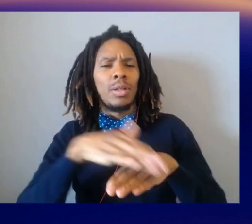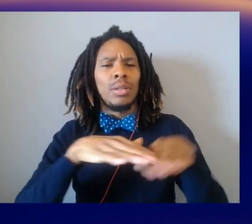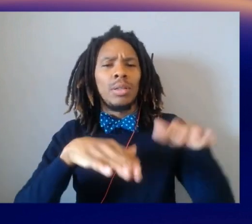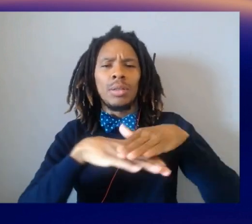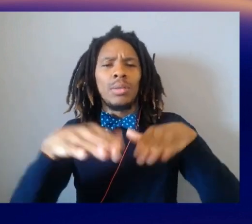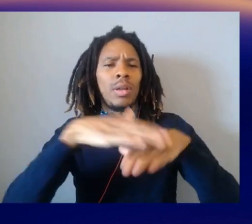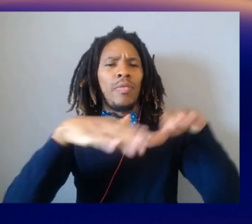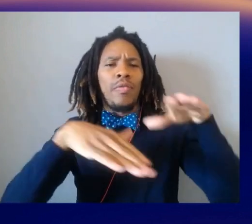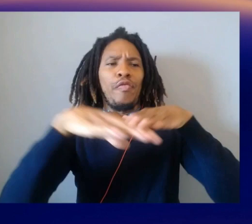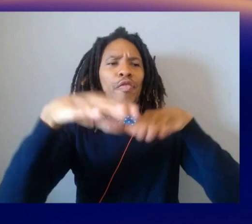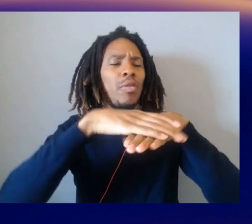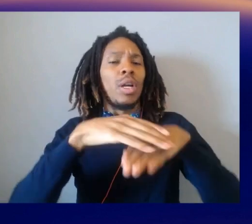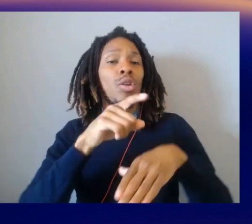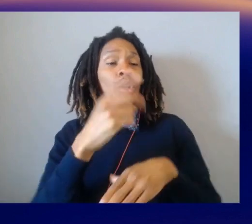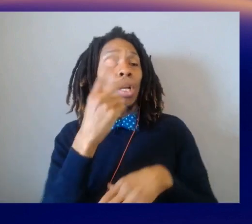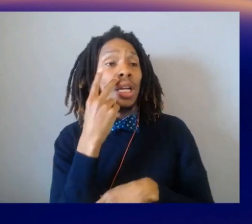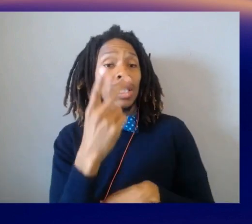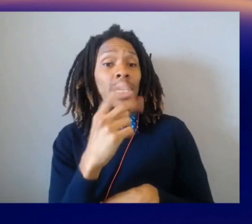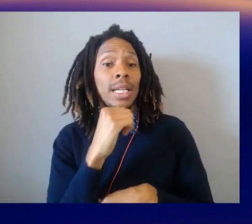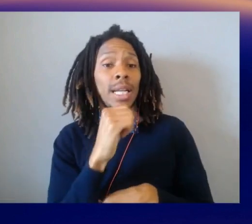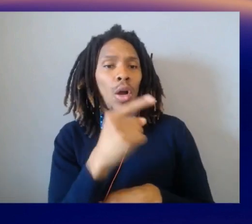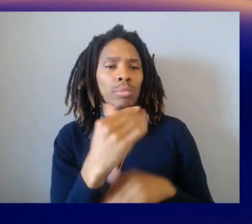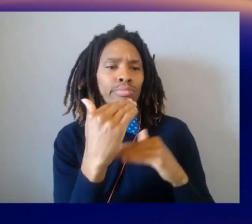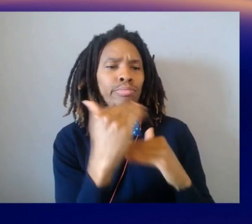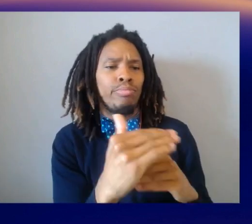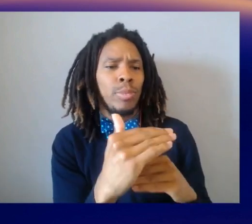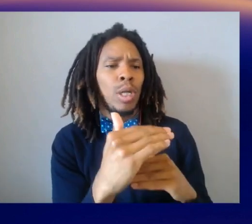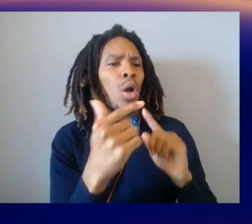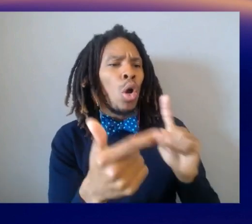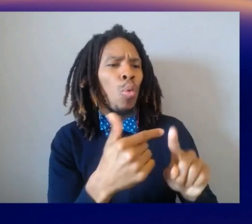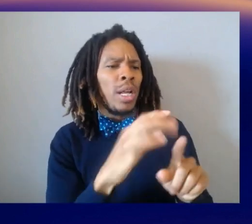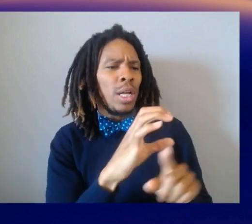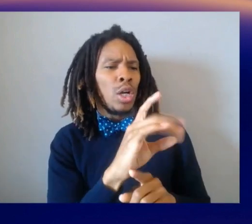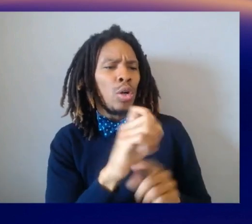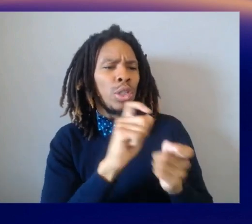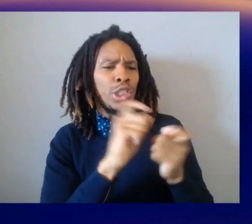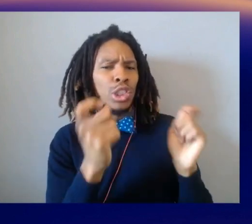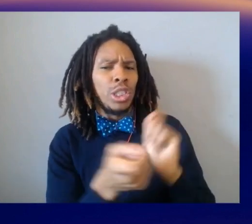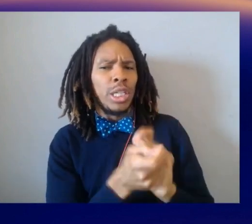So you can look at, not only when did this code change, but what actually happened both